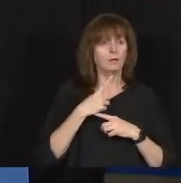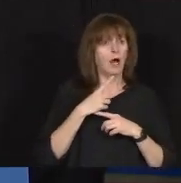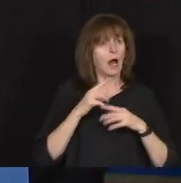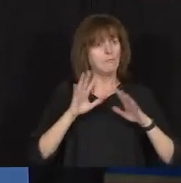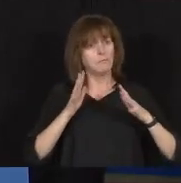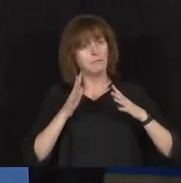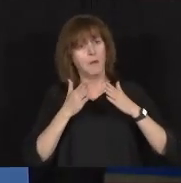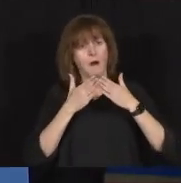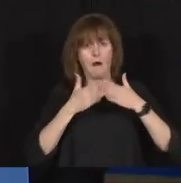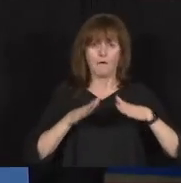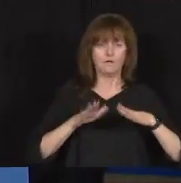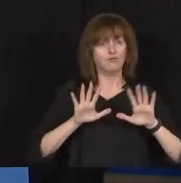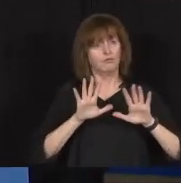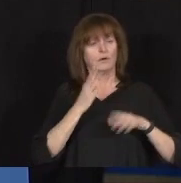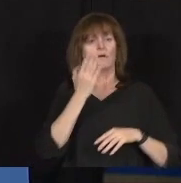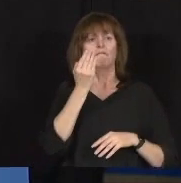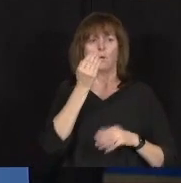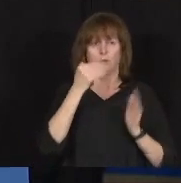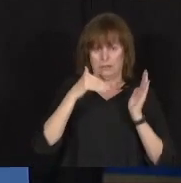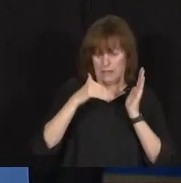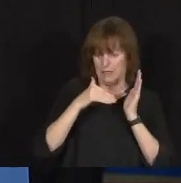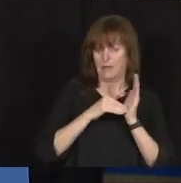We got rid of the backlog,